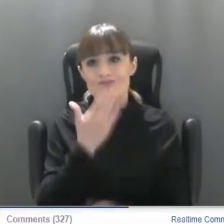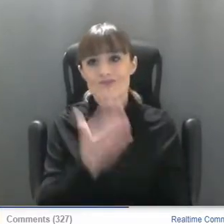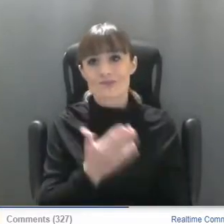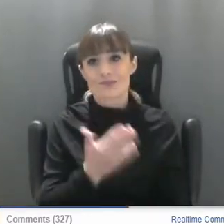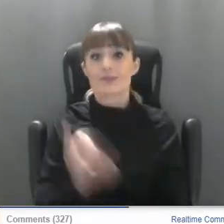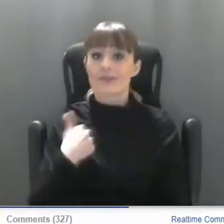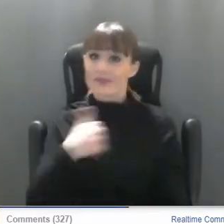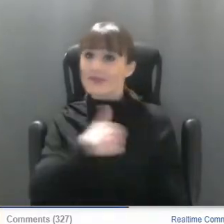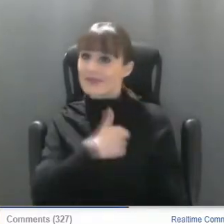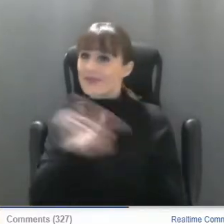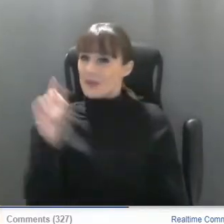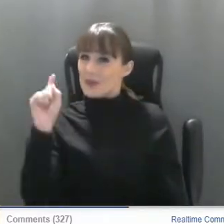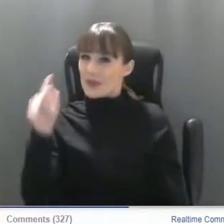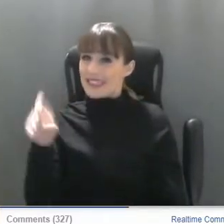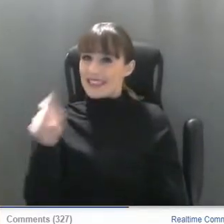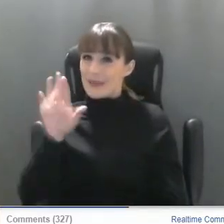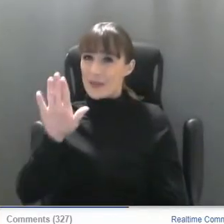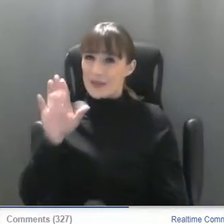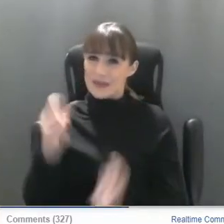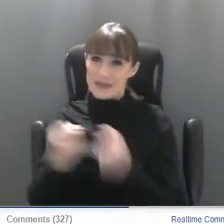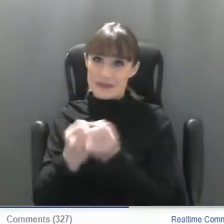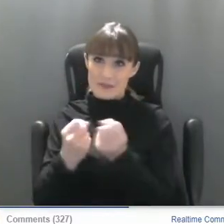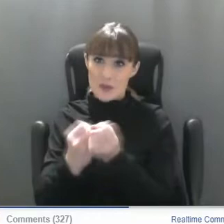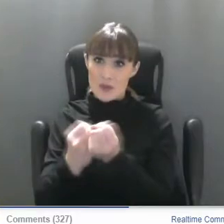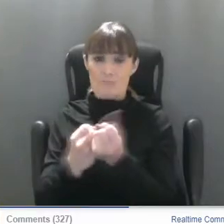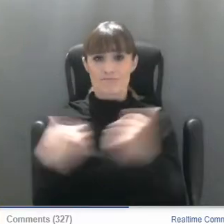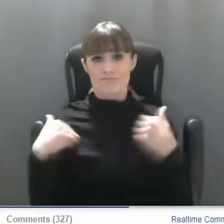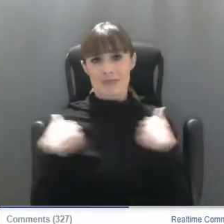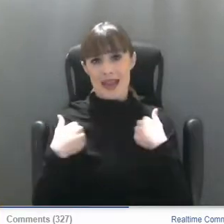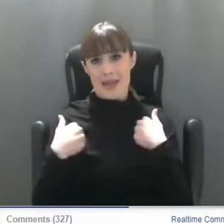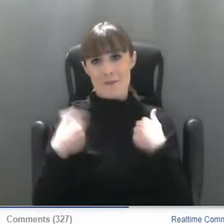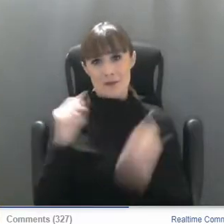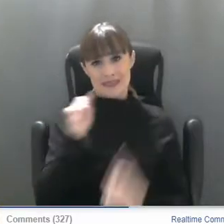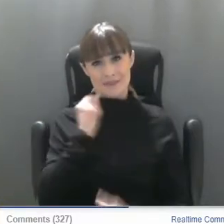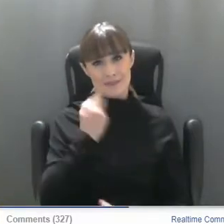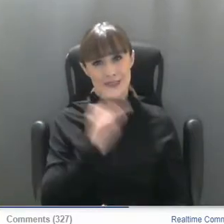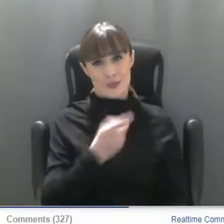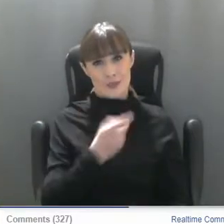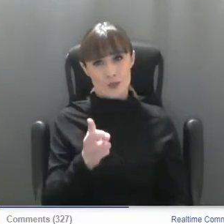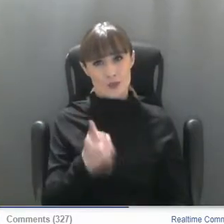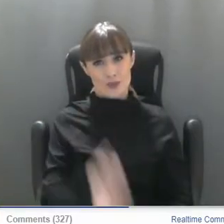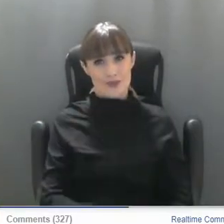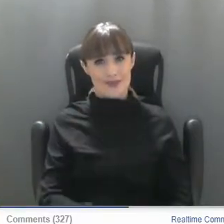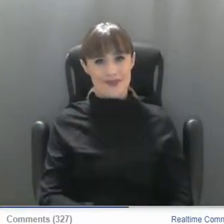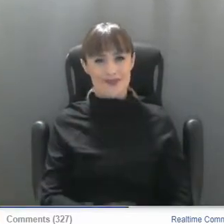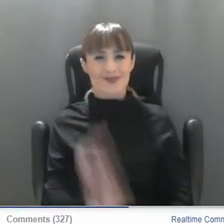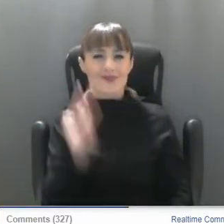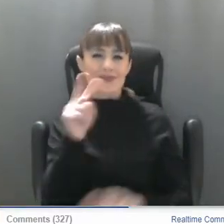Let's take a little quick peek at our Zebras out there, and the guinea fowl.